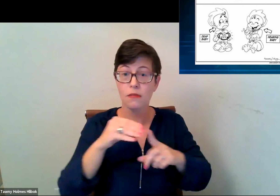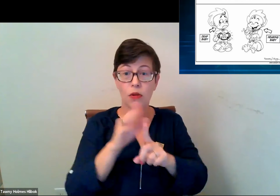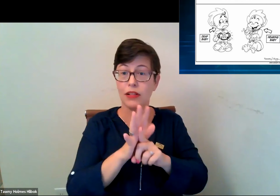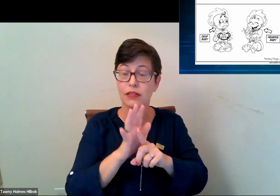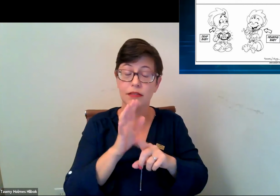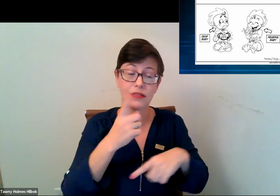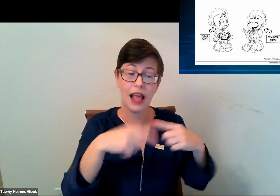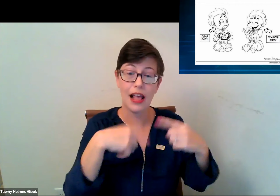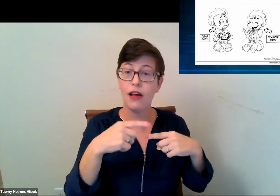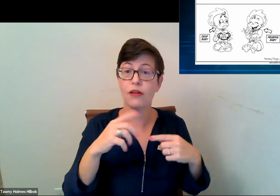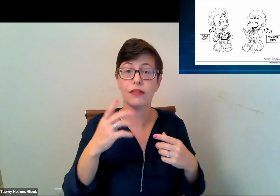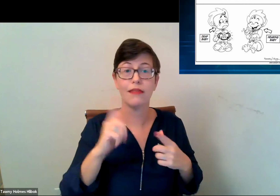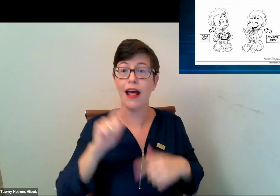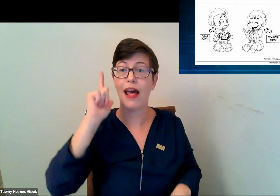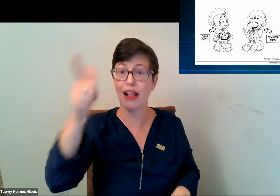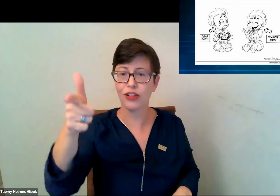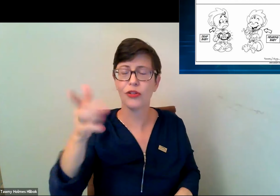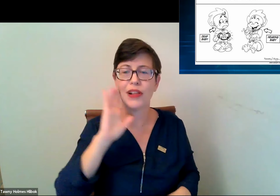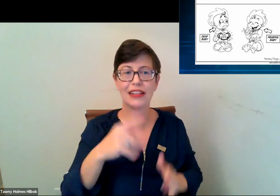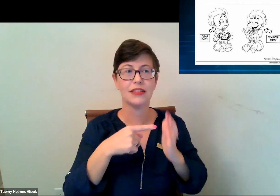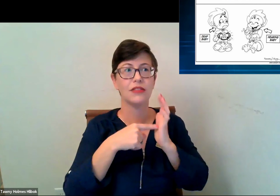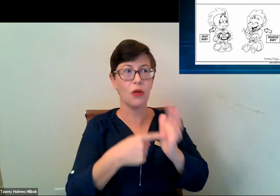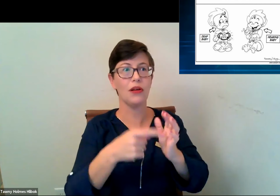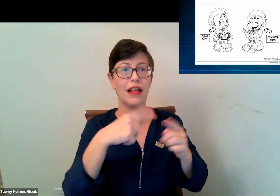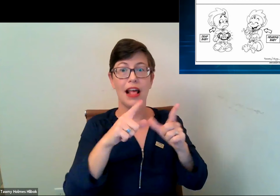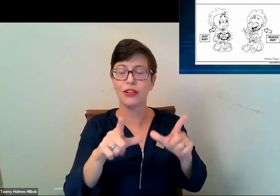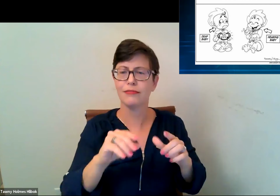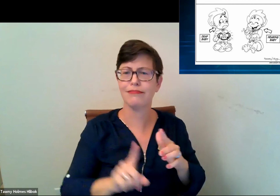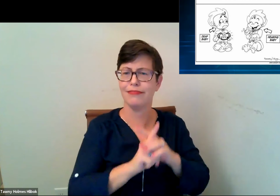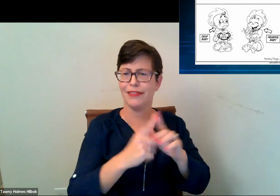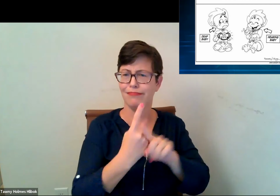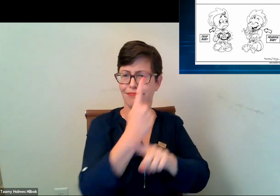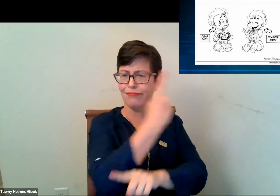that deaf children who don't have exposure to sign language later demonstrate.